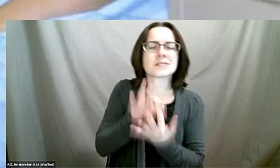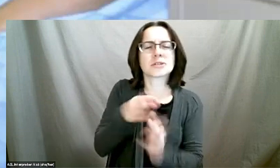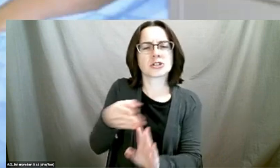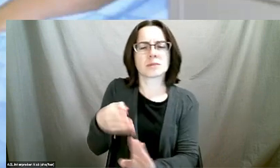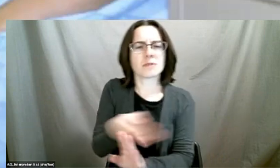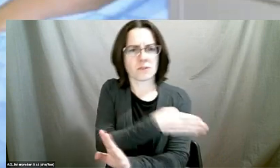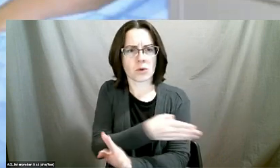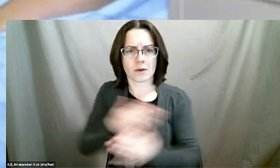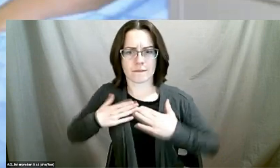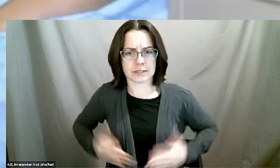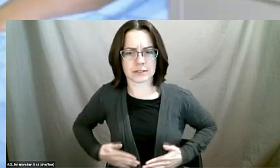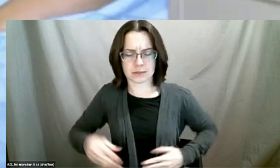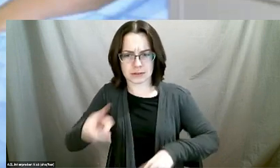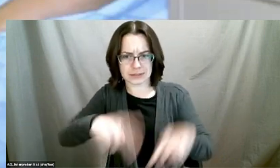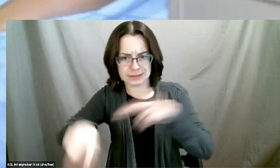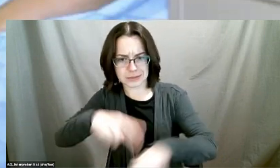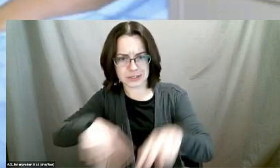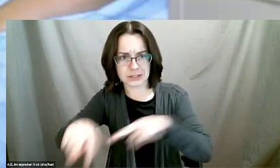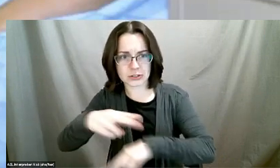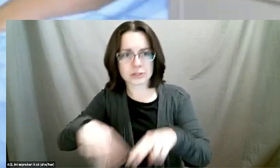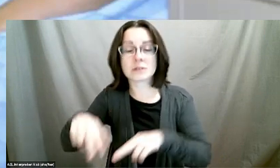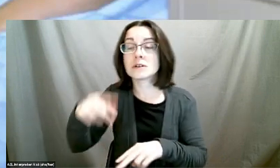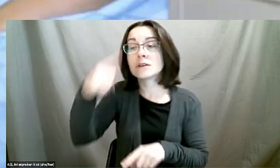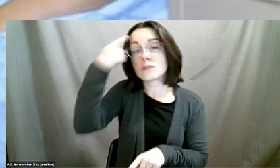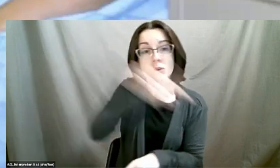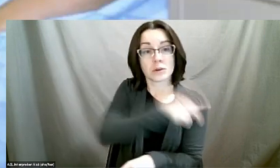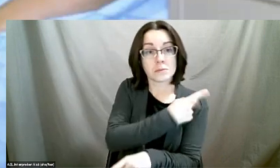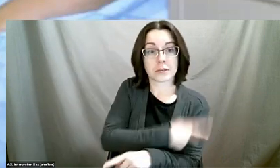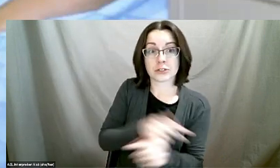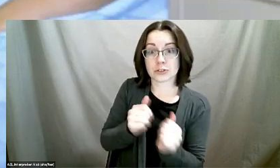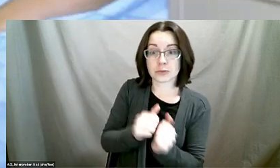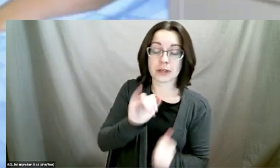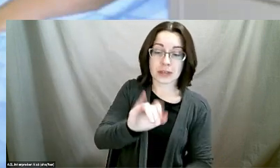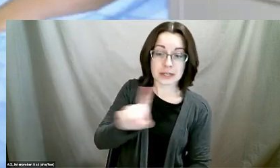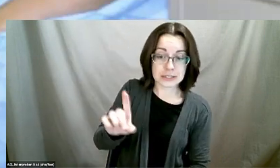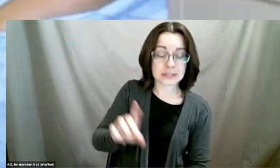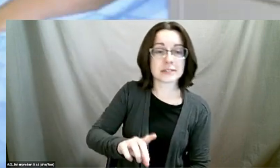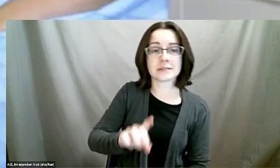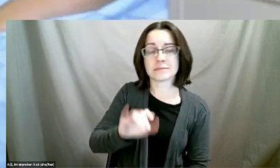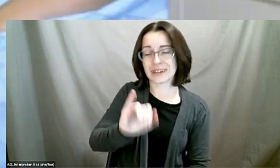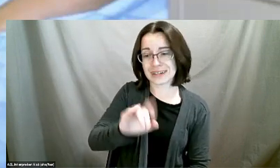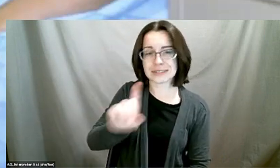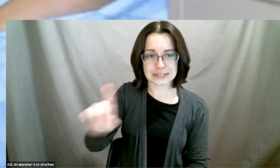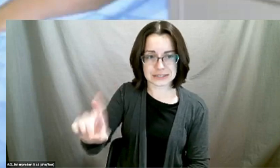for patients with intellectual and developmental disability. It's really scary.